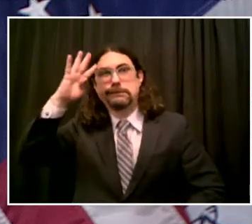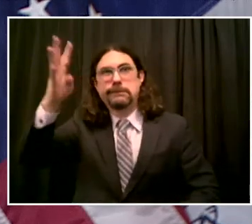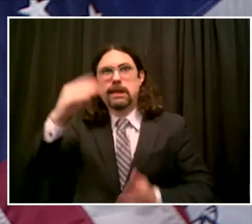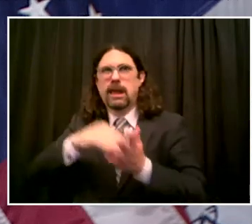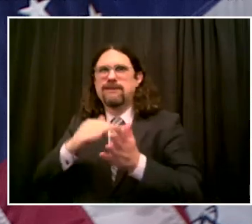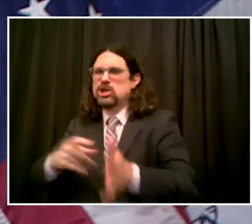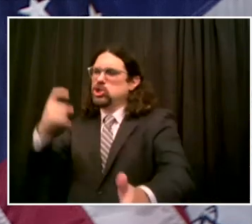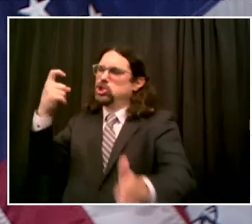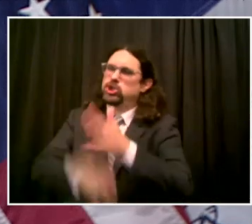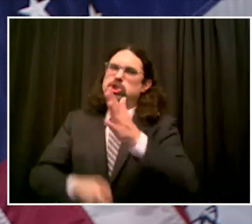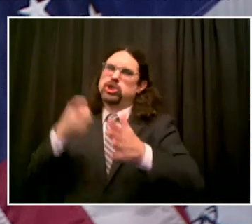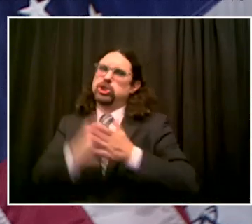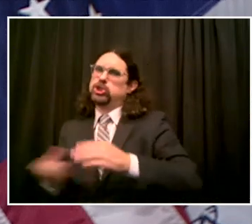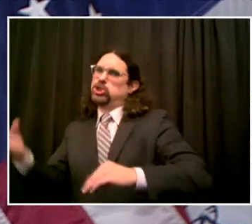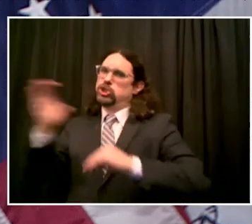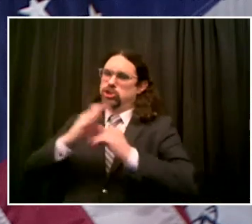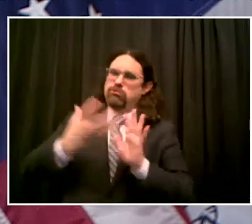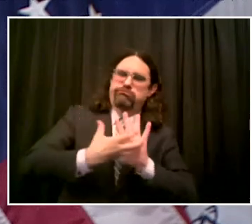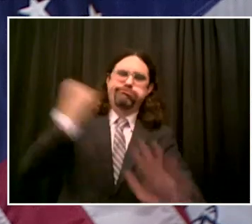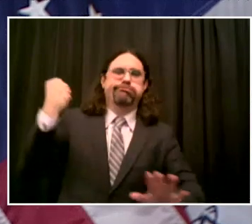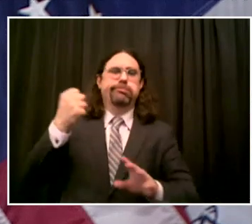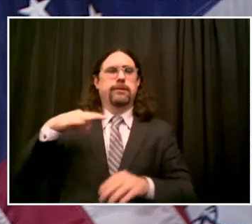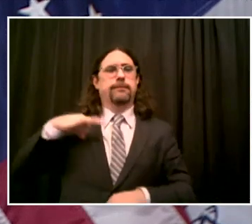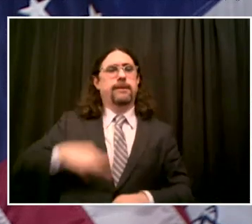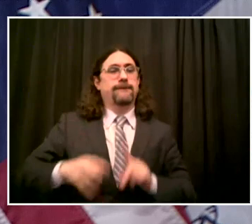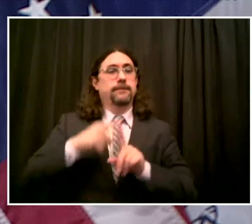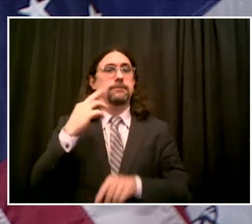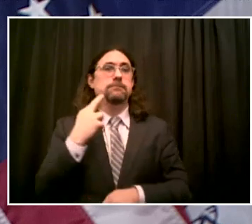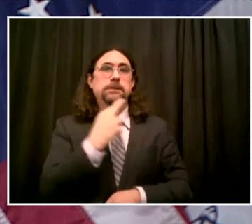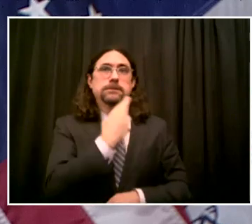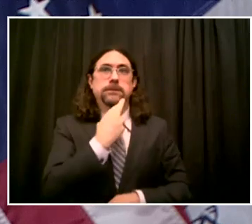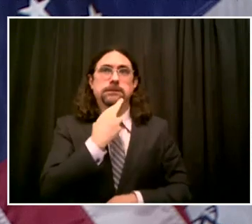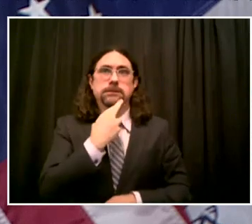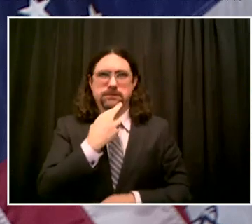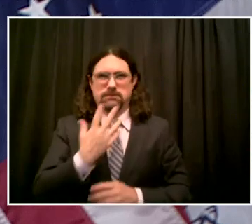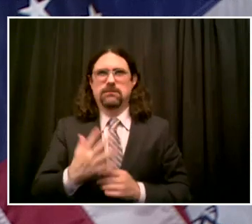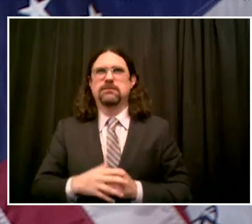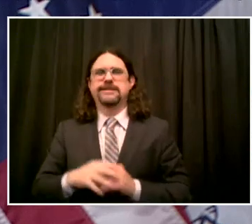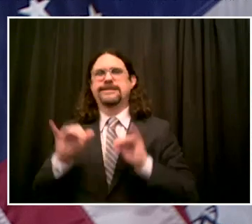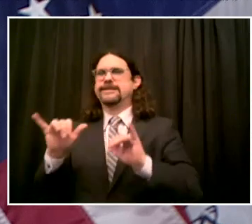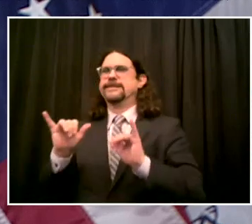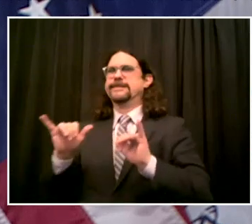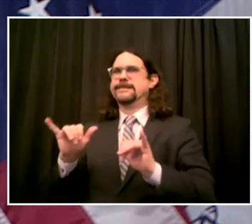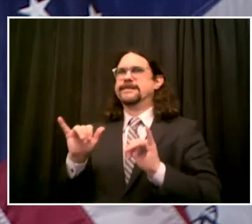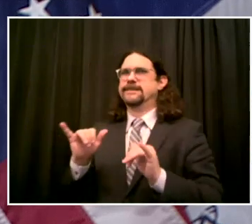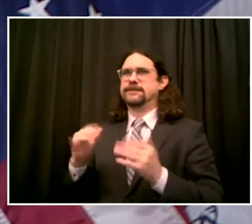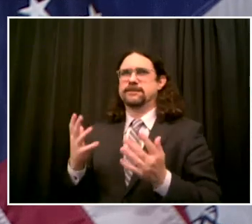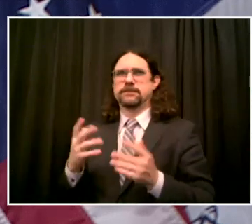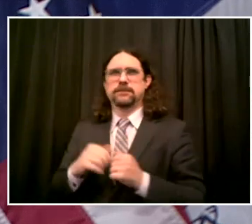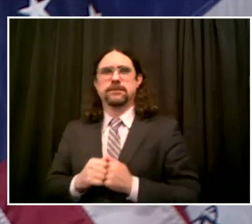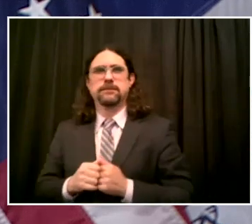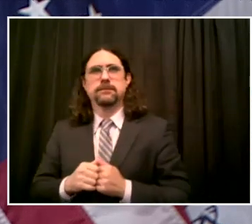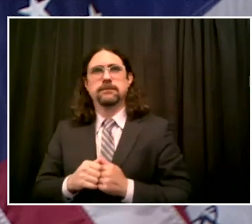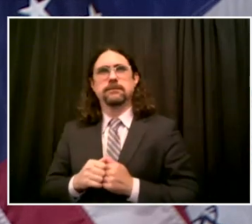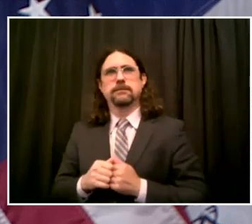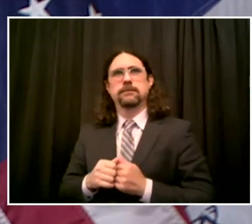CHALLENGE IN THE MIDST OF THE CORONAVIRUS. SOR IGHT NOW, THE OLYN AYW A LOT OF